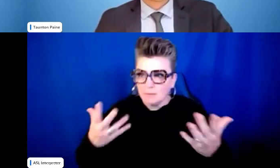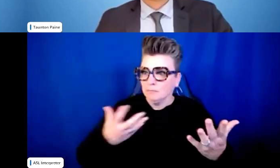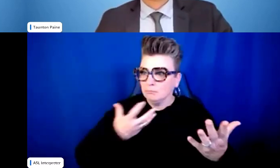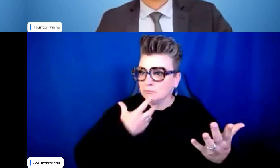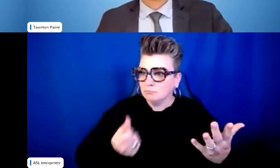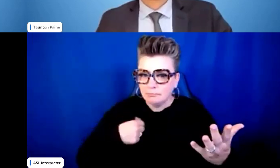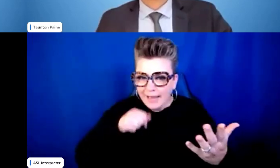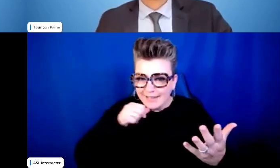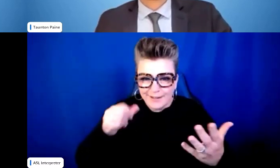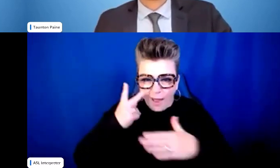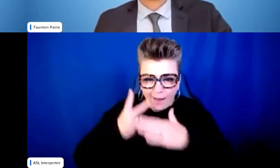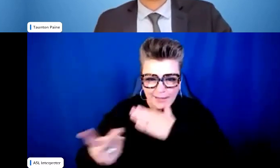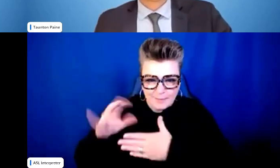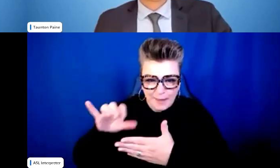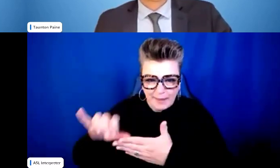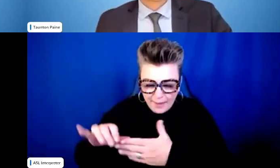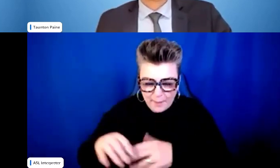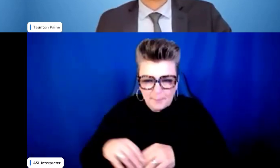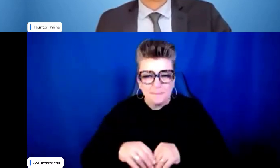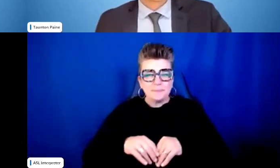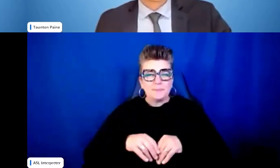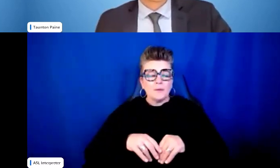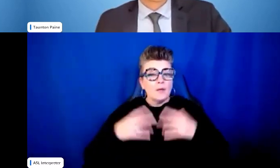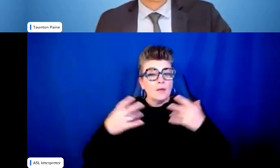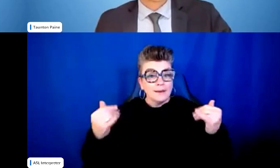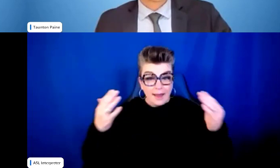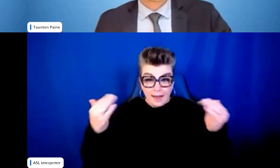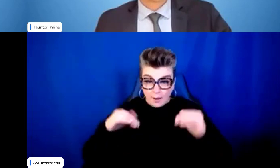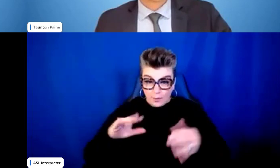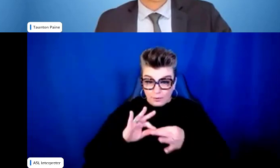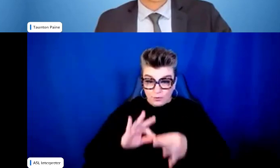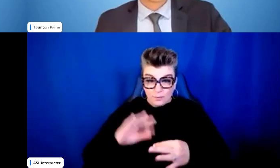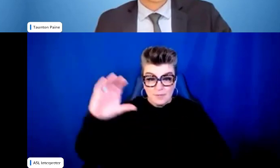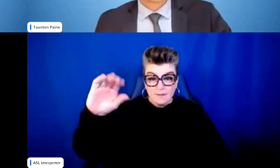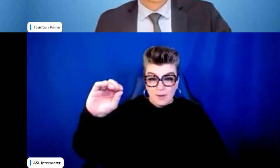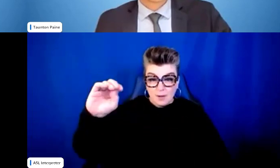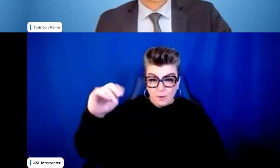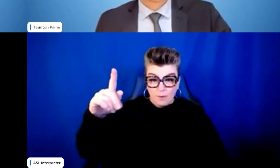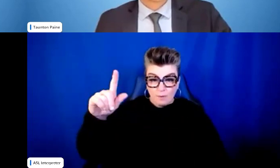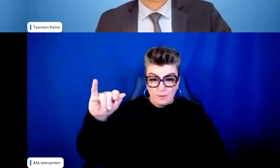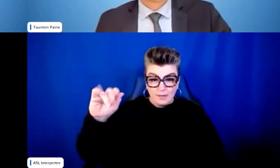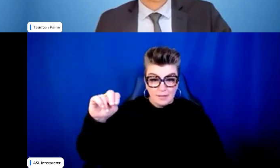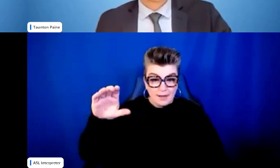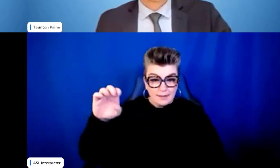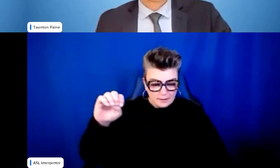In terms of, you know, compliance, monitoring what is actually happening